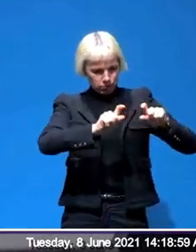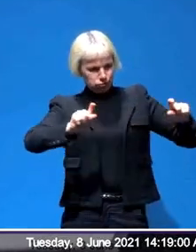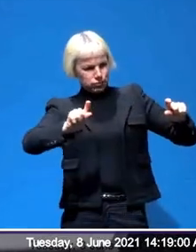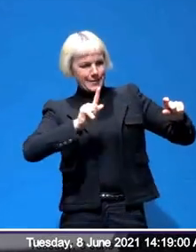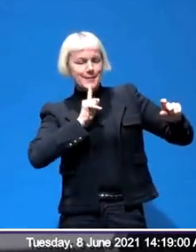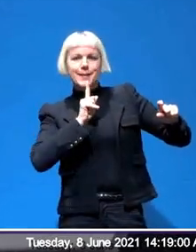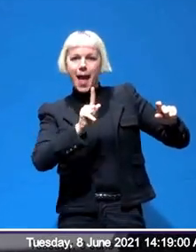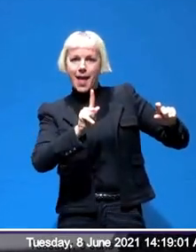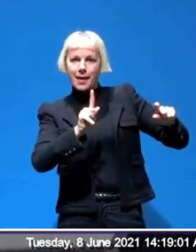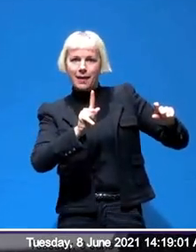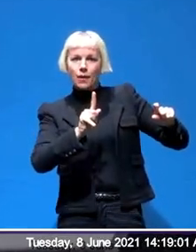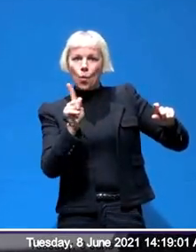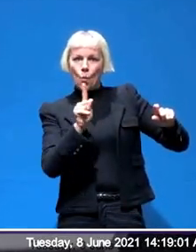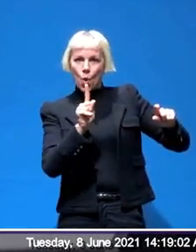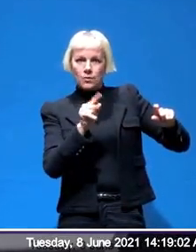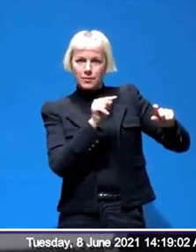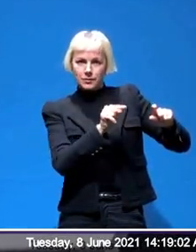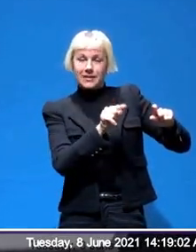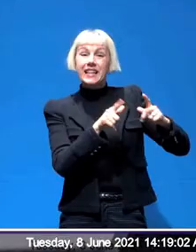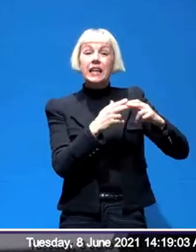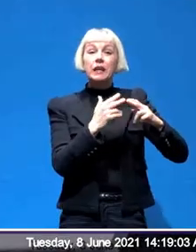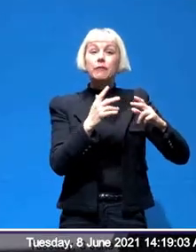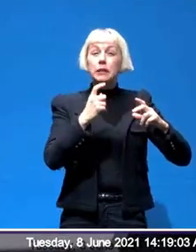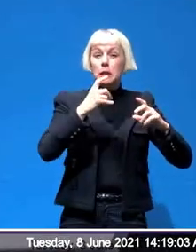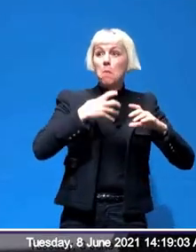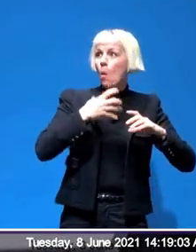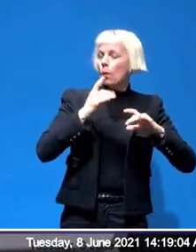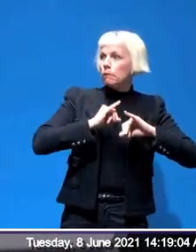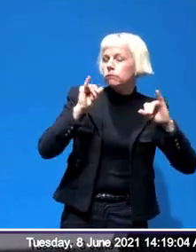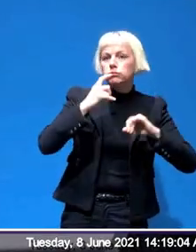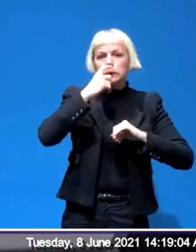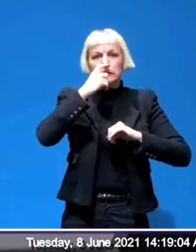had been higher up, I probably would have picked it up sooner.